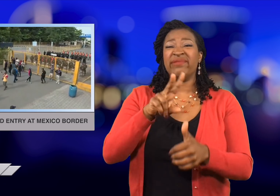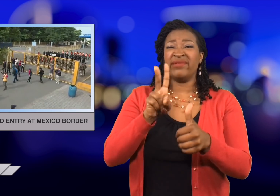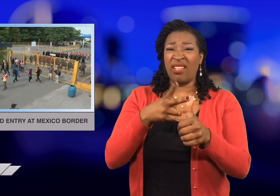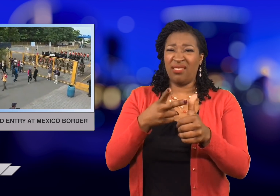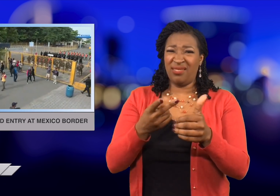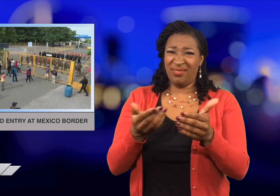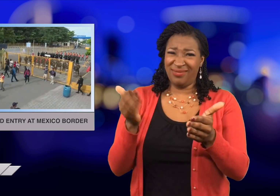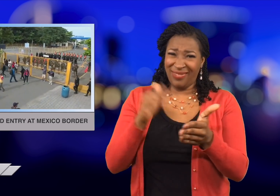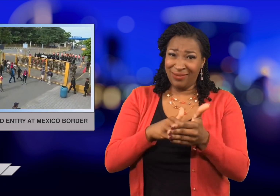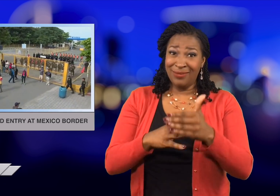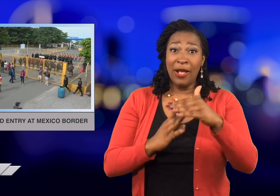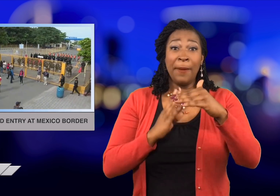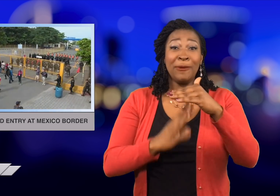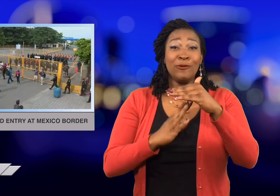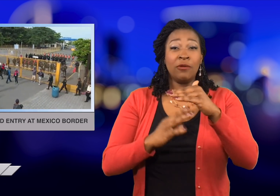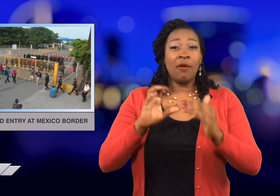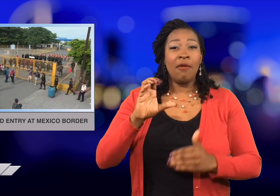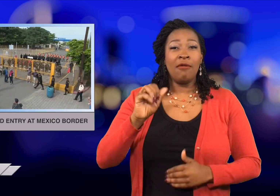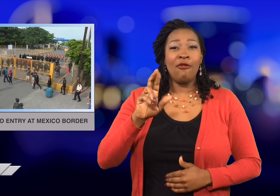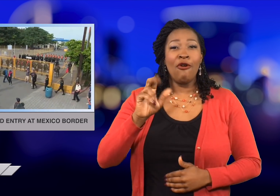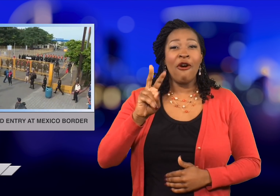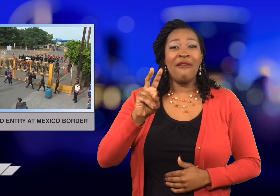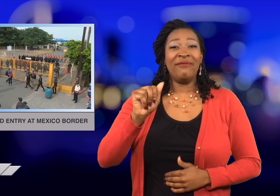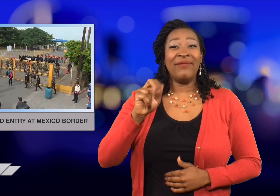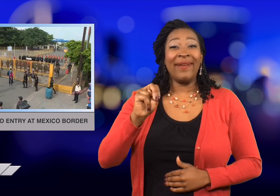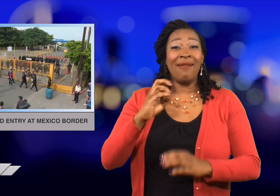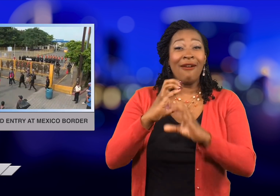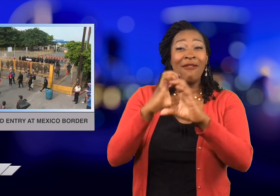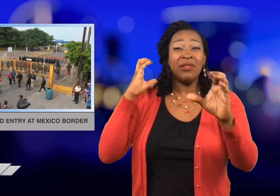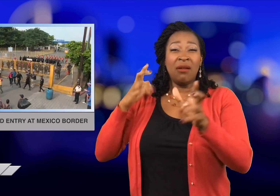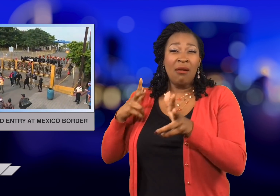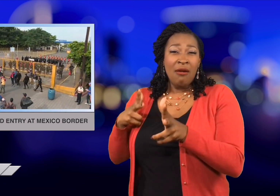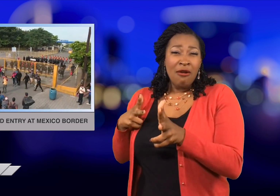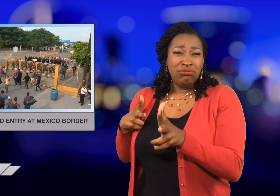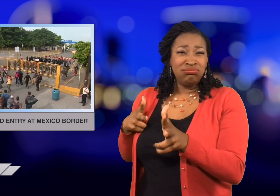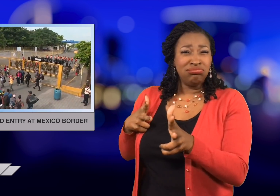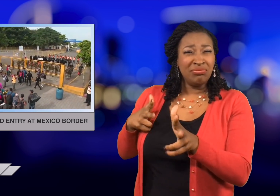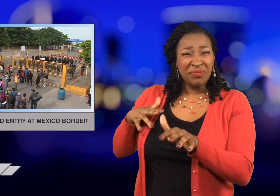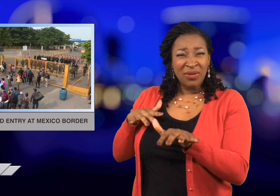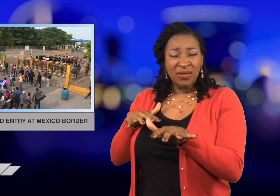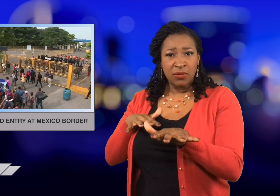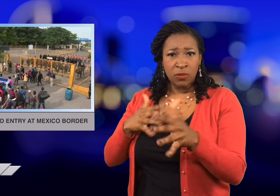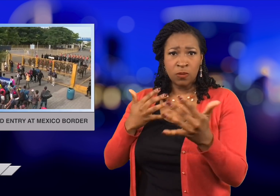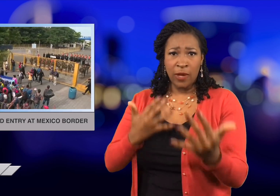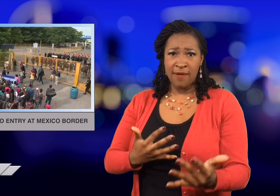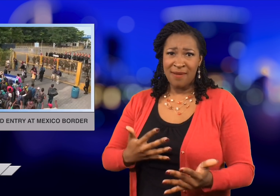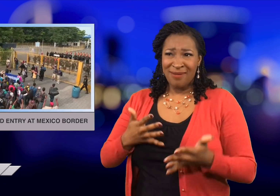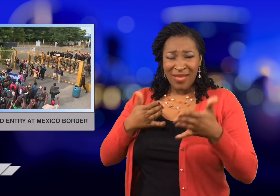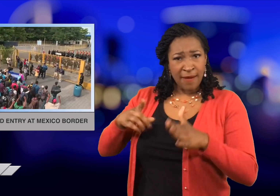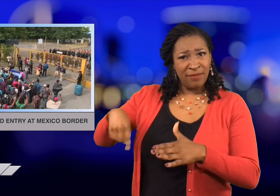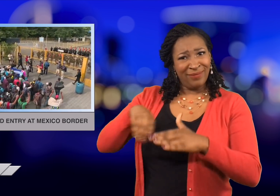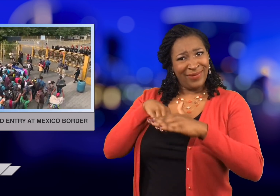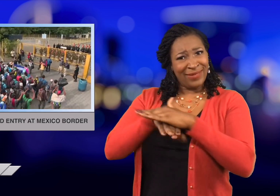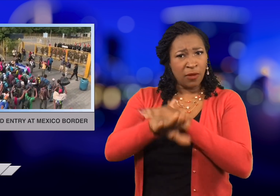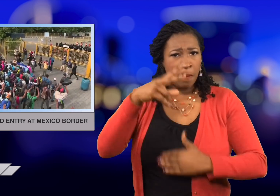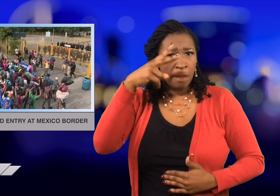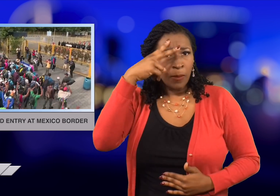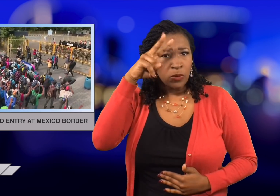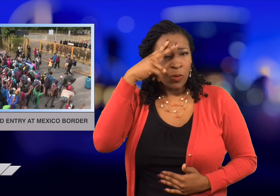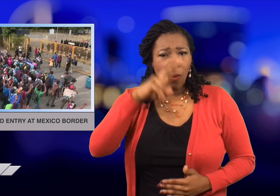A second migrant caravan is waiting to be allowed into Mexico.